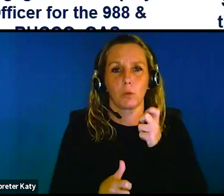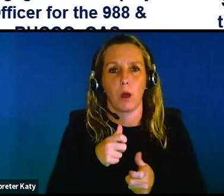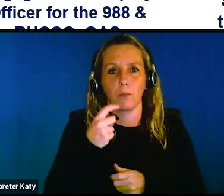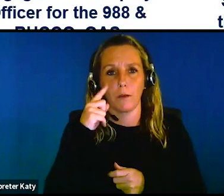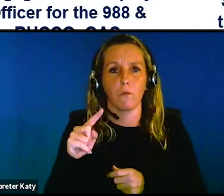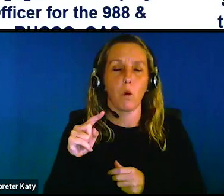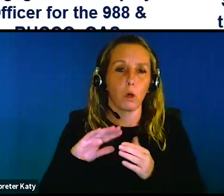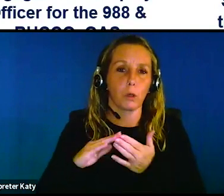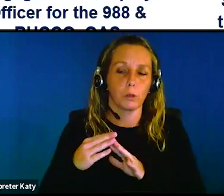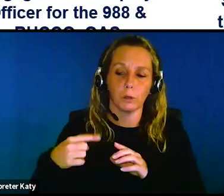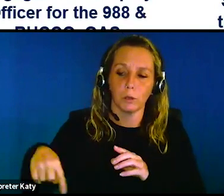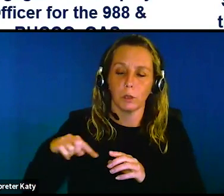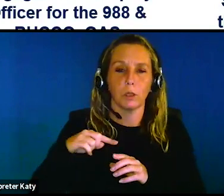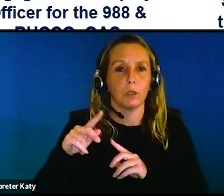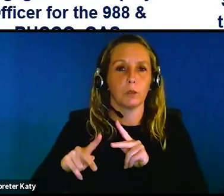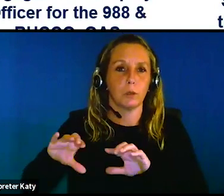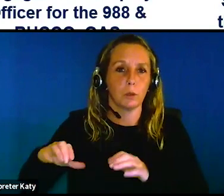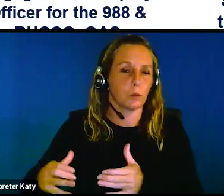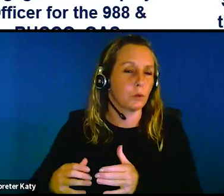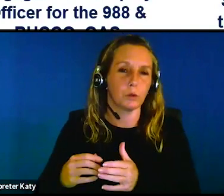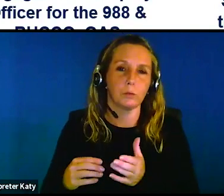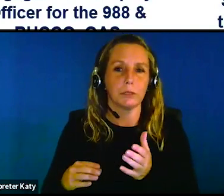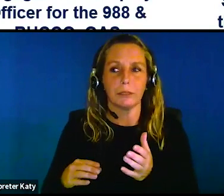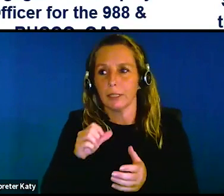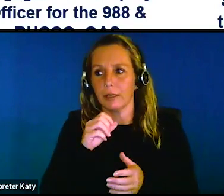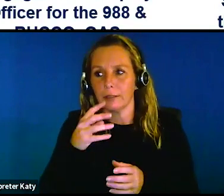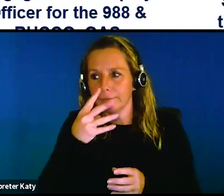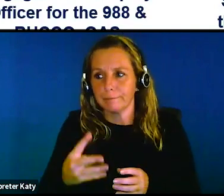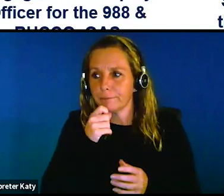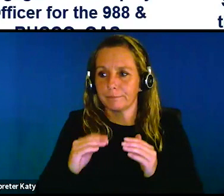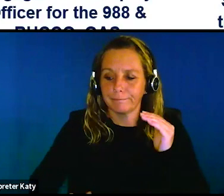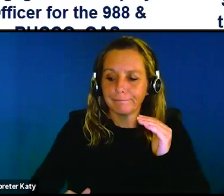are rarely at the table early on, whether it's newer medications,